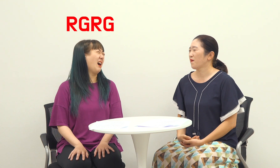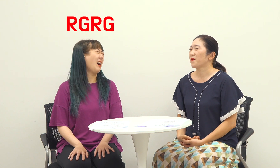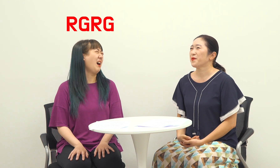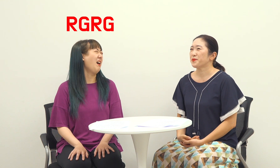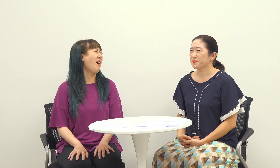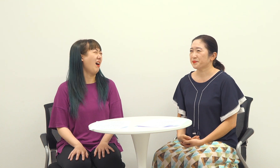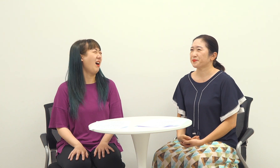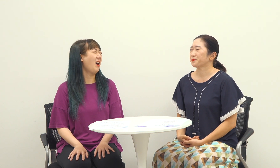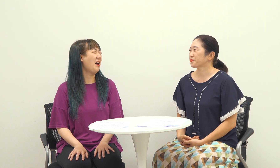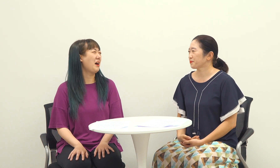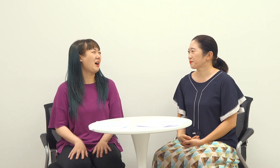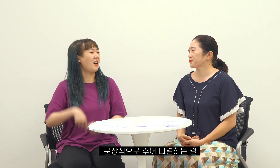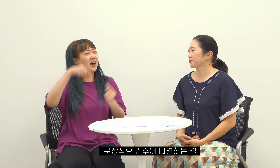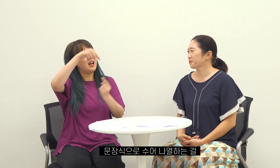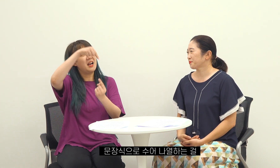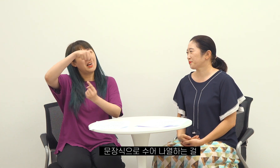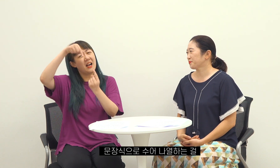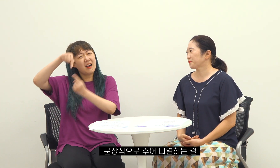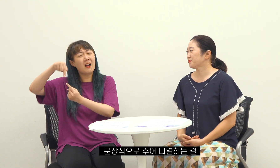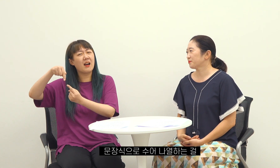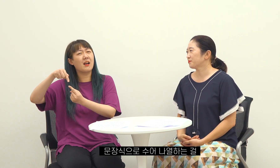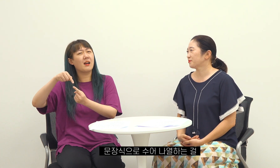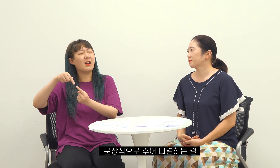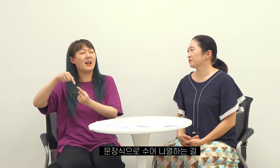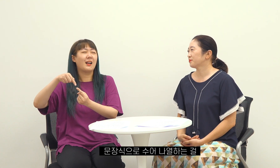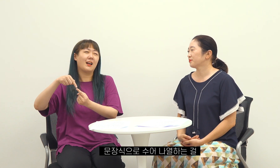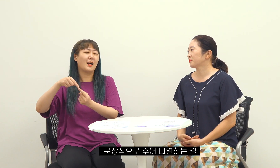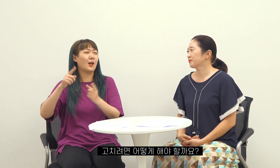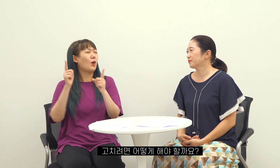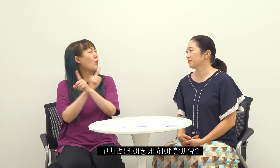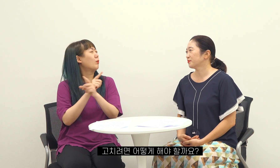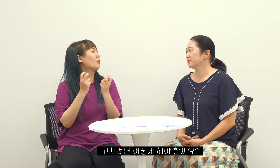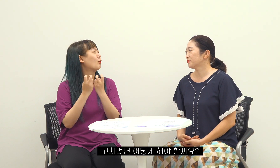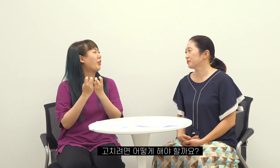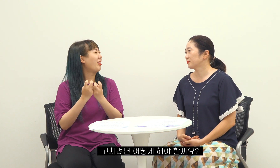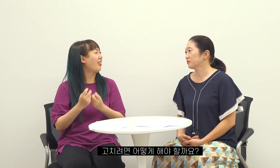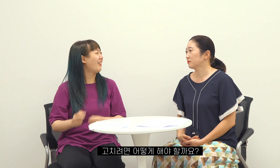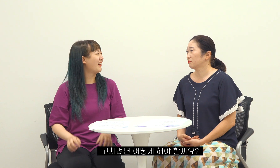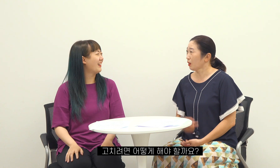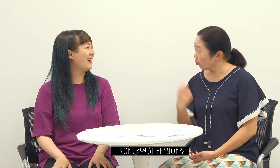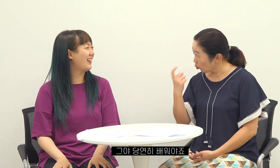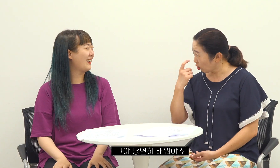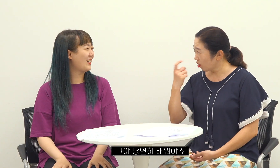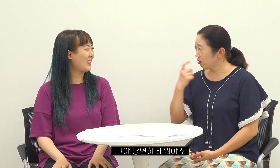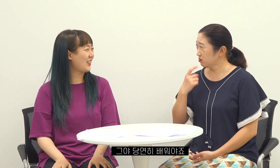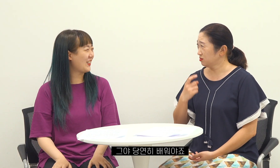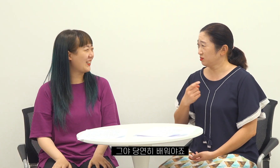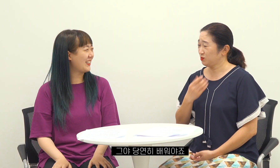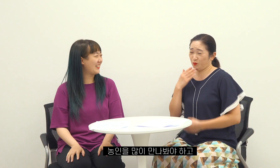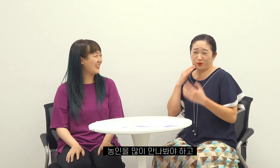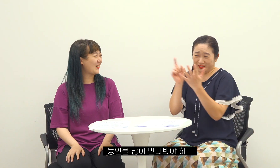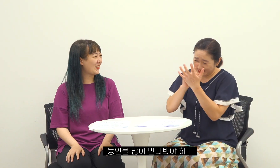How do I fix the sign language listing in sentence form? Of course you have to learn it.